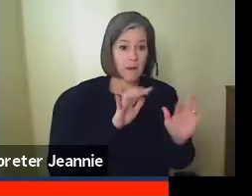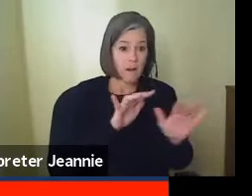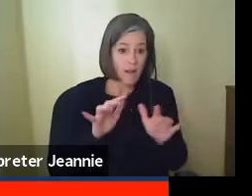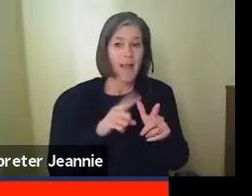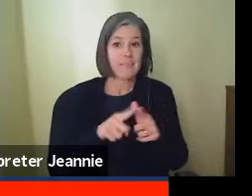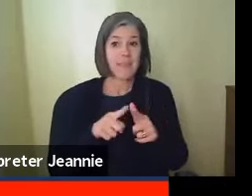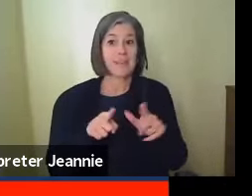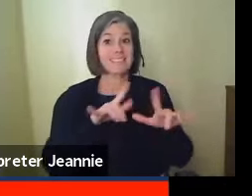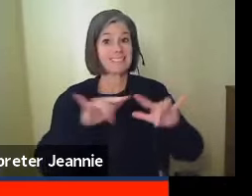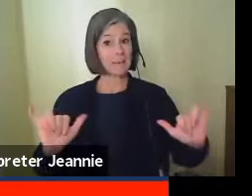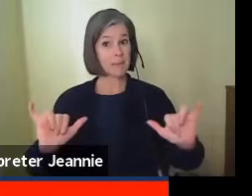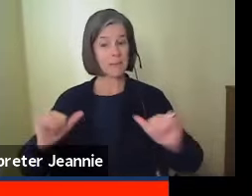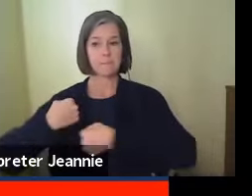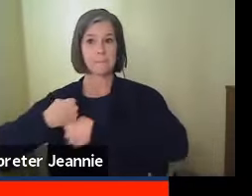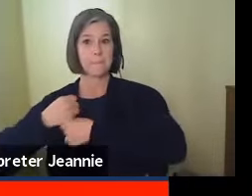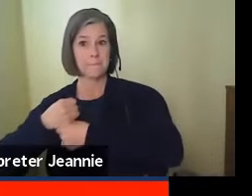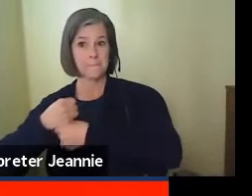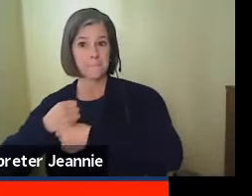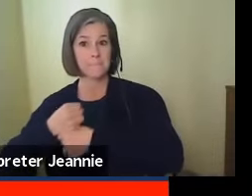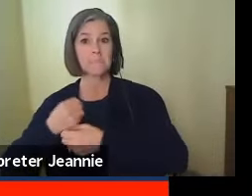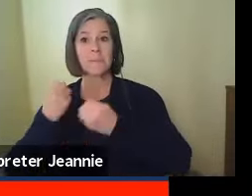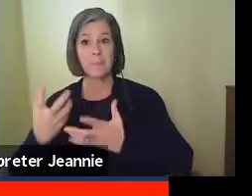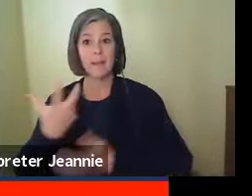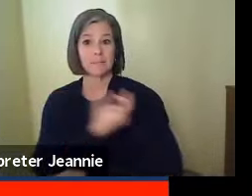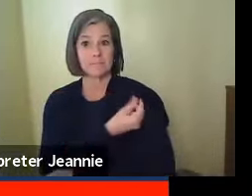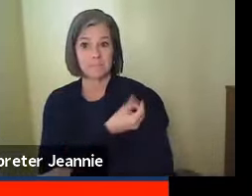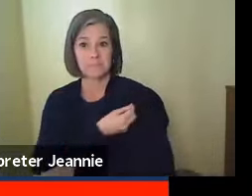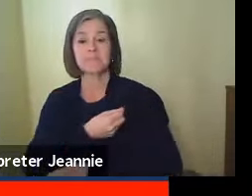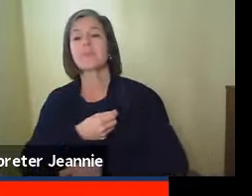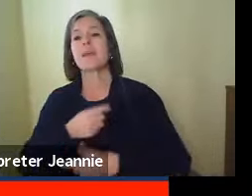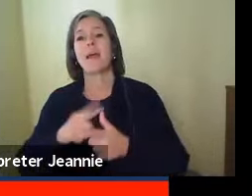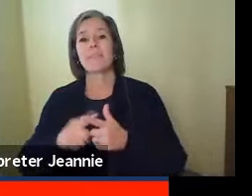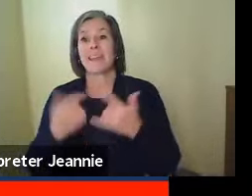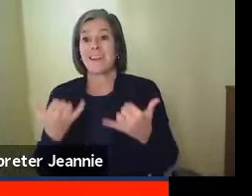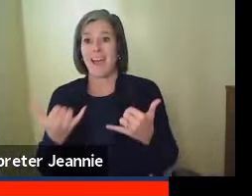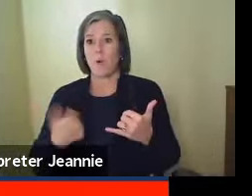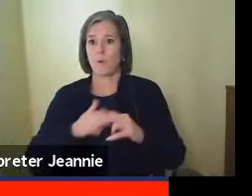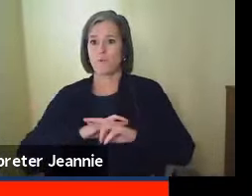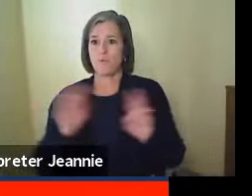of doses of vaccine so that today we can have a deployment of 20 million doses of Pfizer